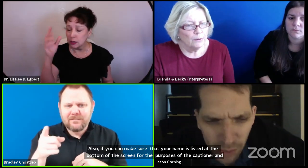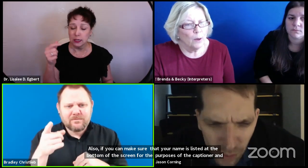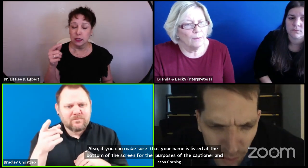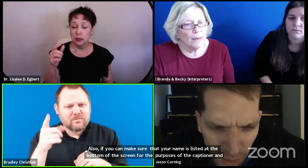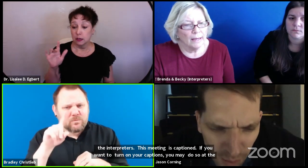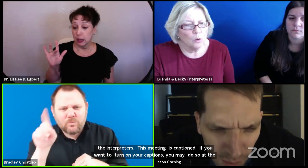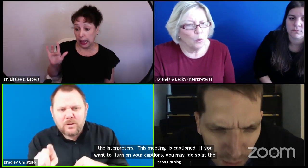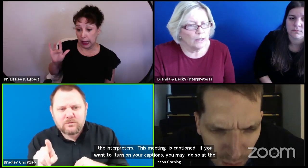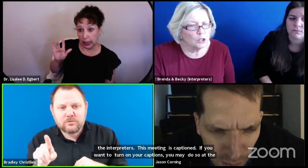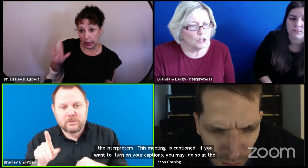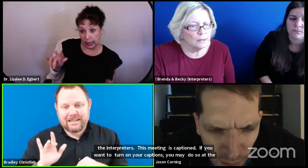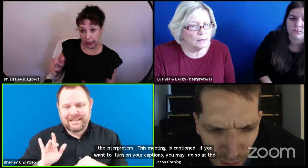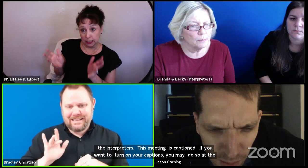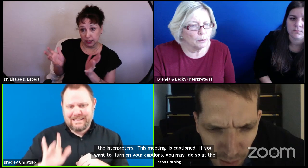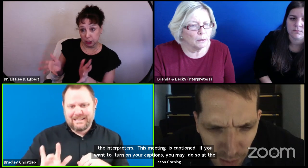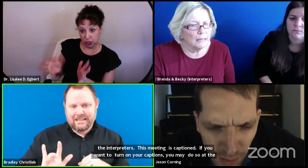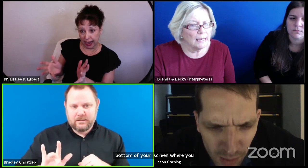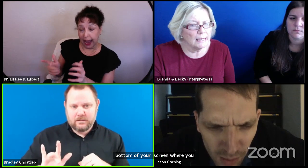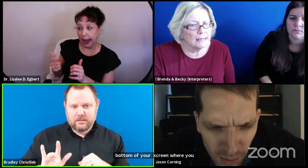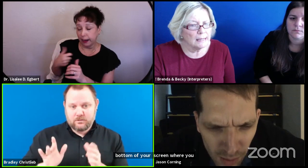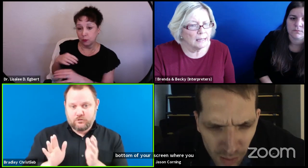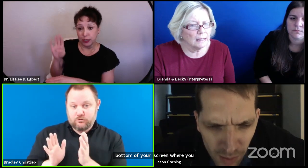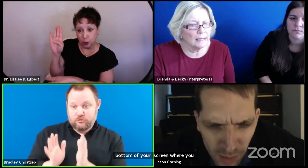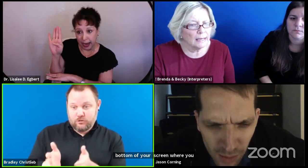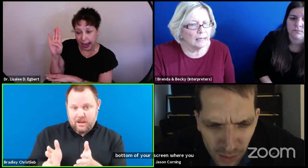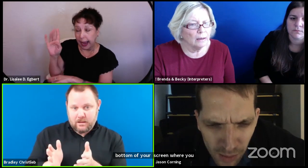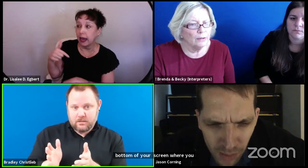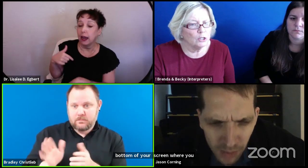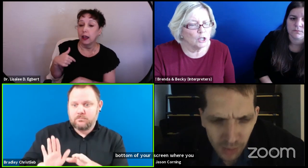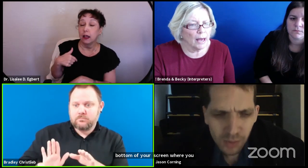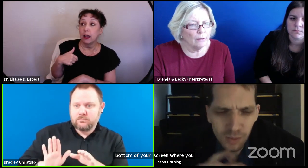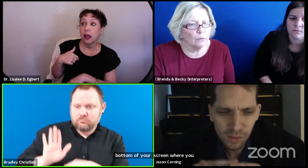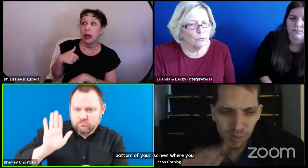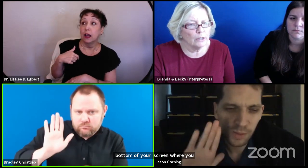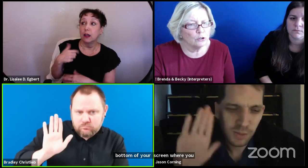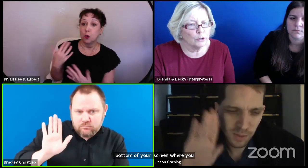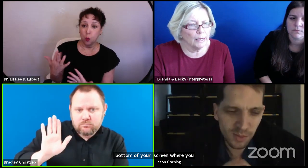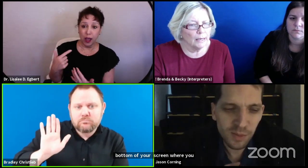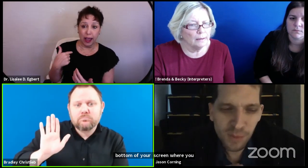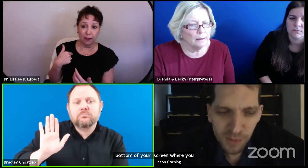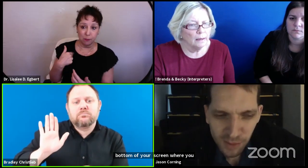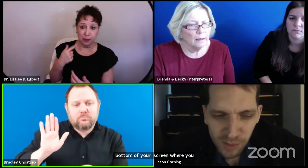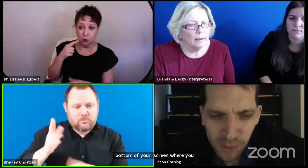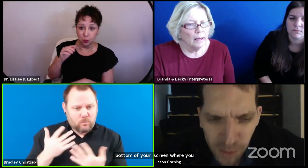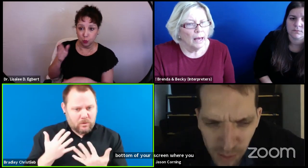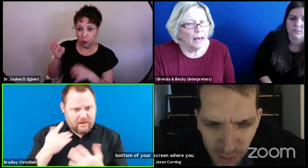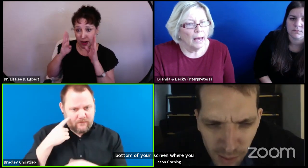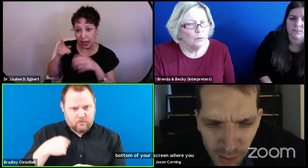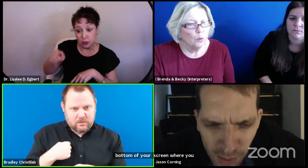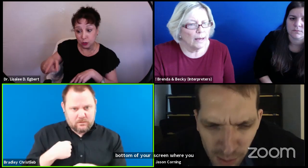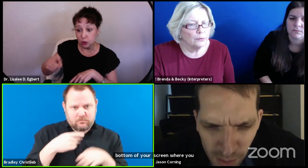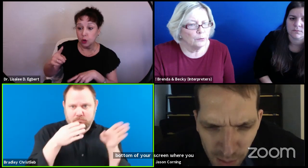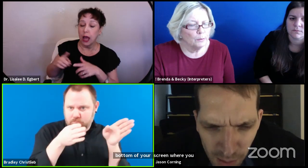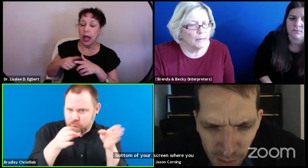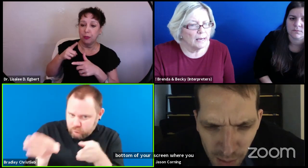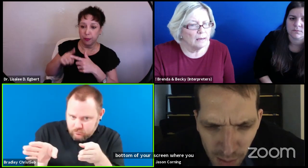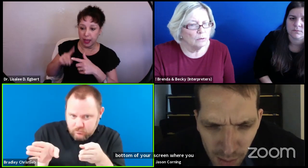If you have any questions, please click in the chat, raise your hand, and wait for me